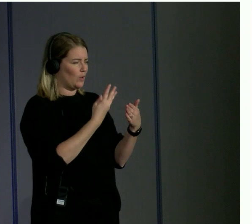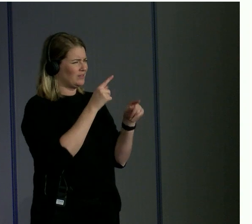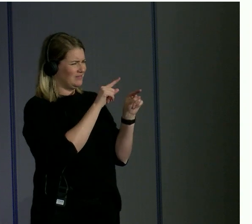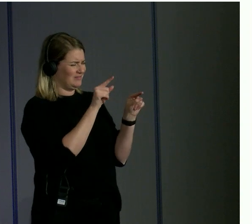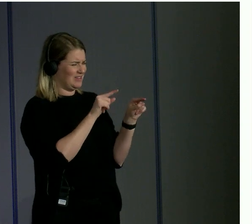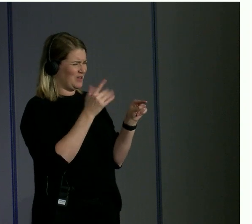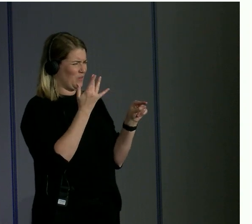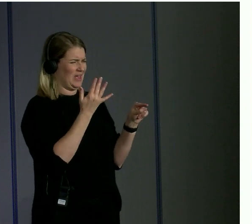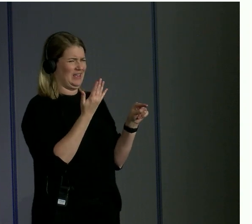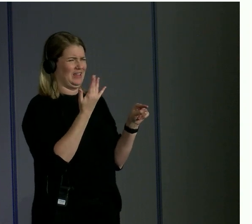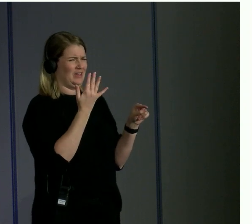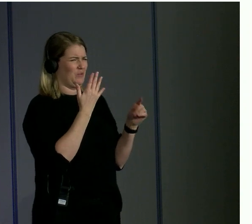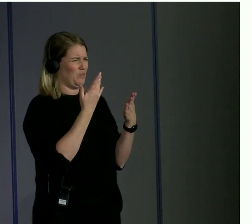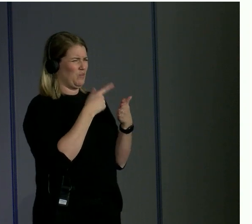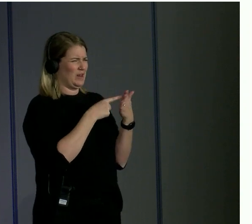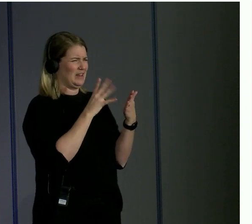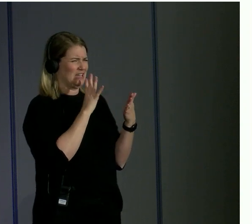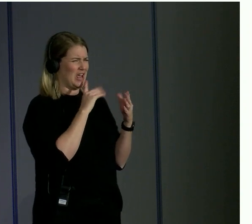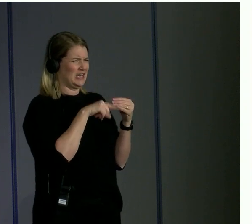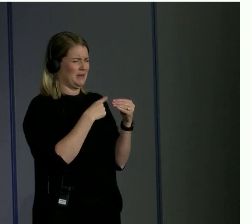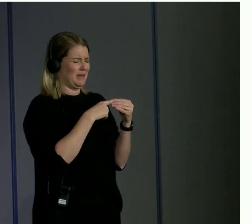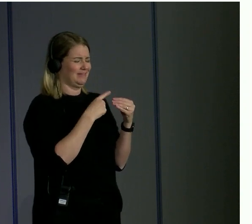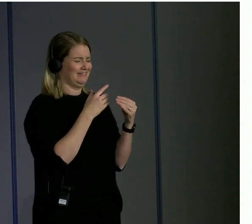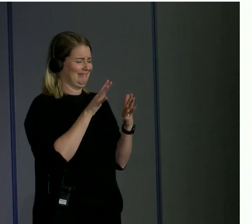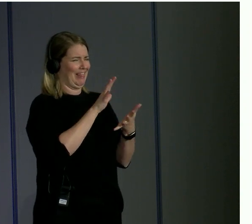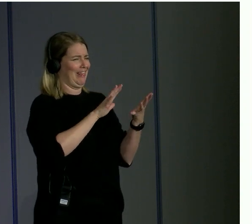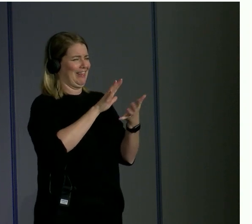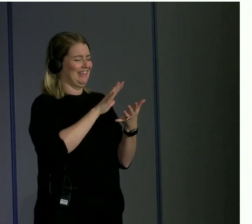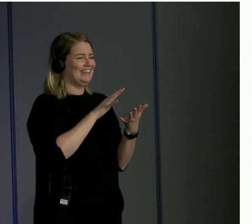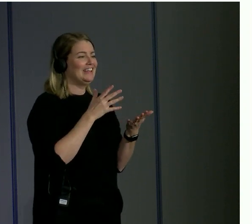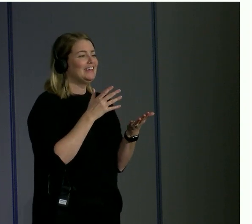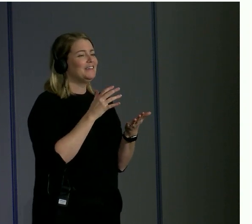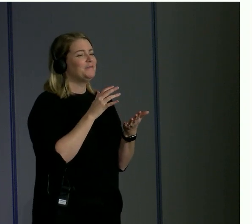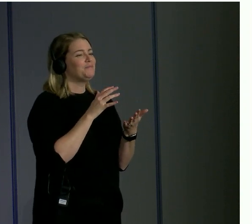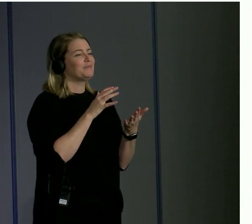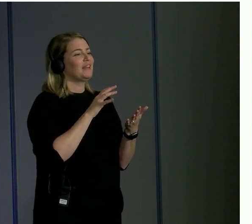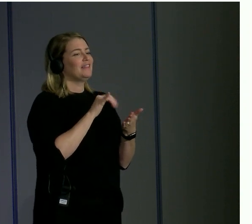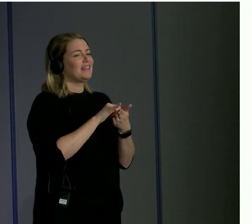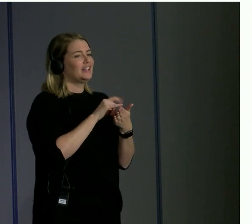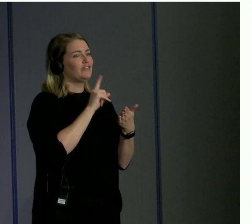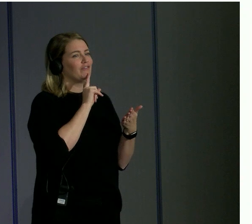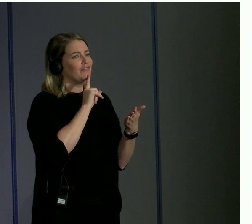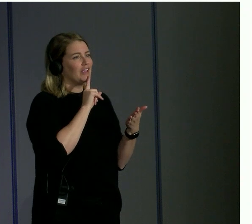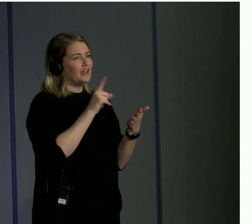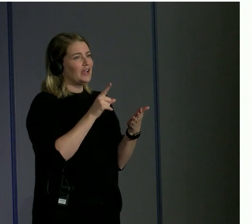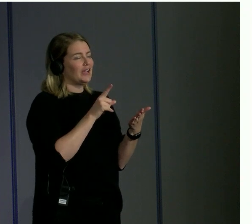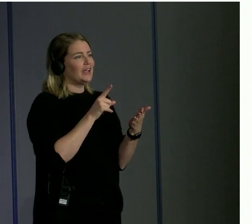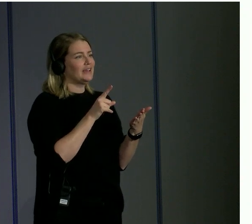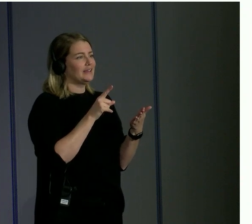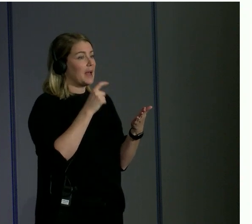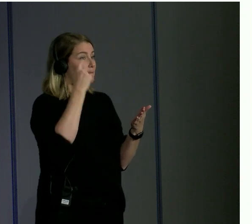wait a minute, what are they really trying to say here? And that's a very mental gymnastics